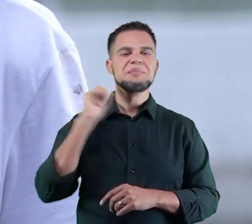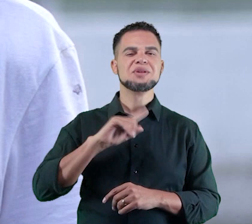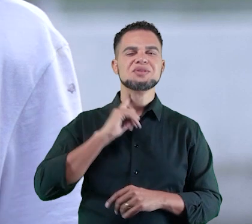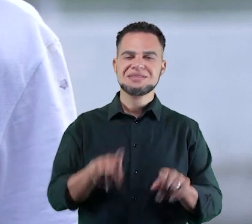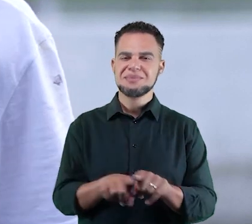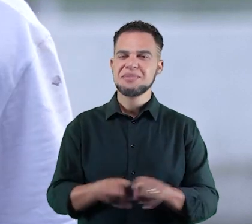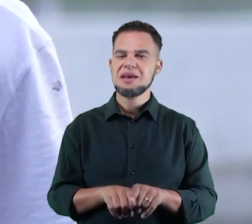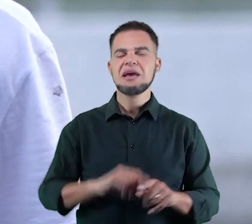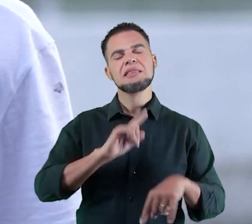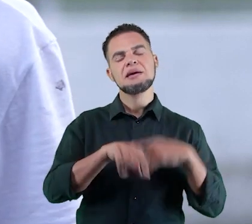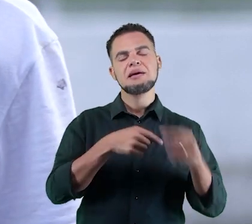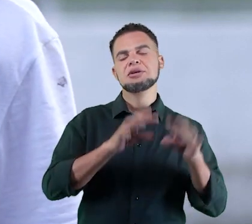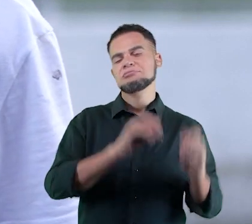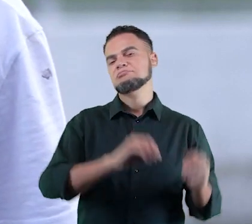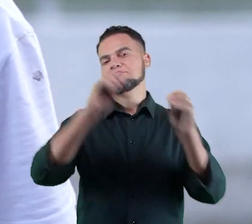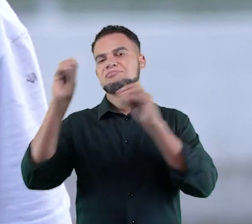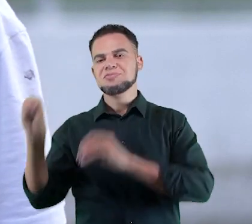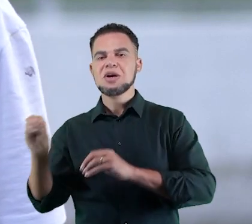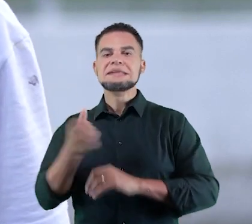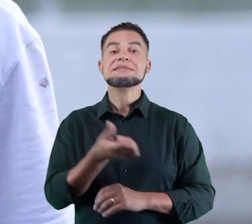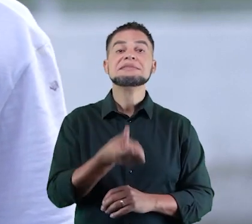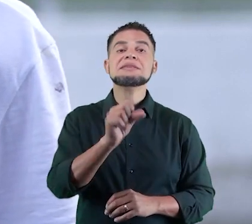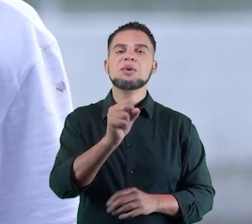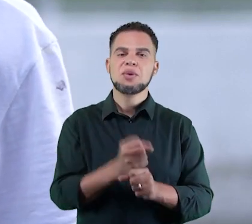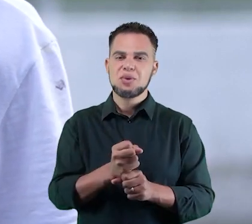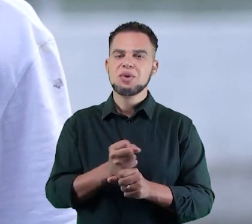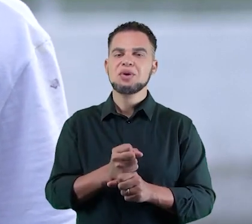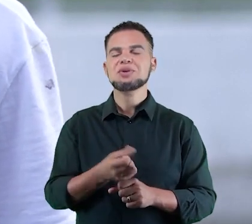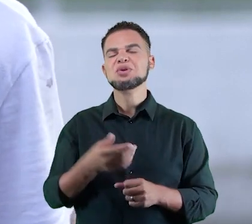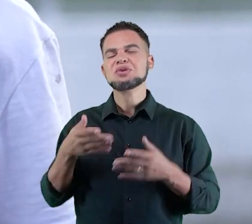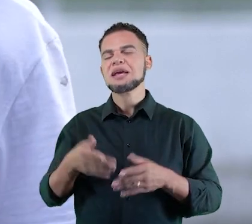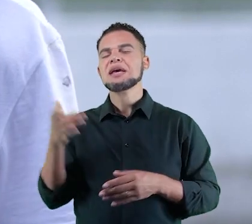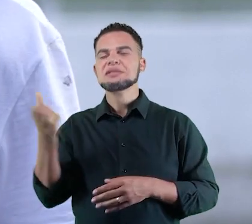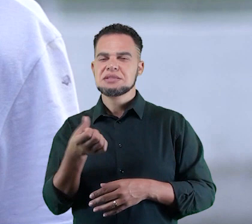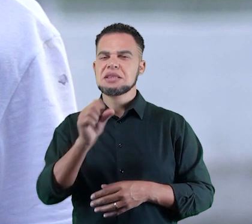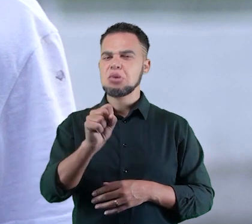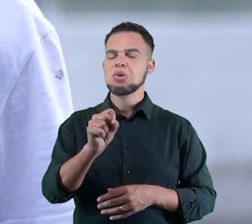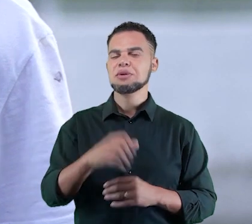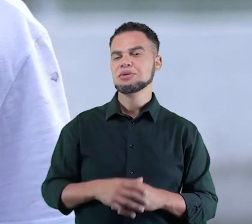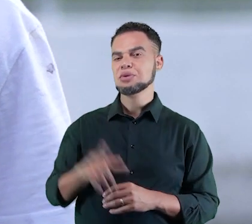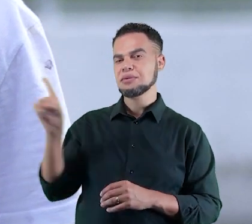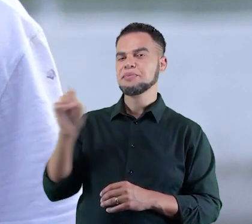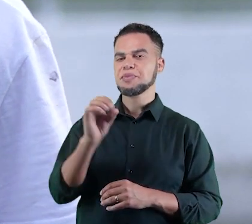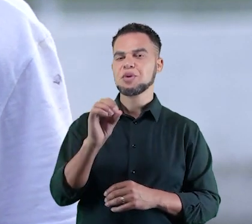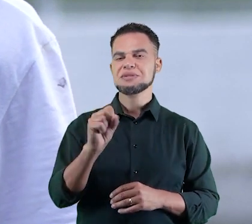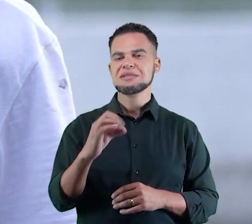Minas Gerais, too. From then on, in 68, I arrived in São Paulo in 68,